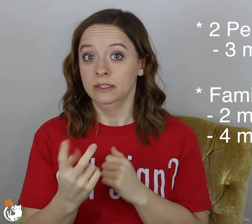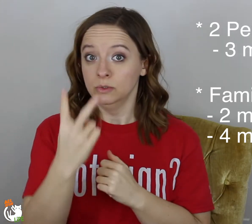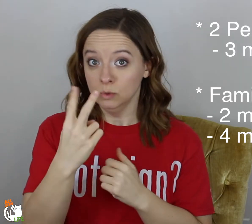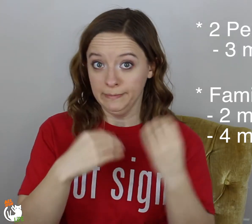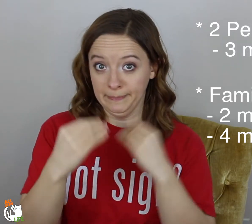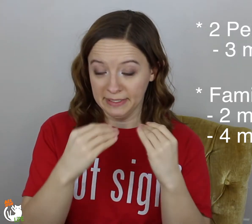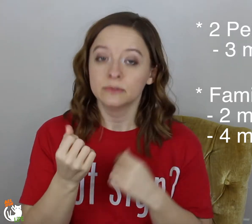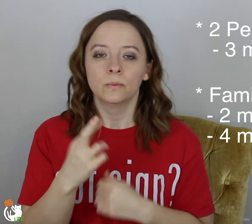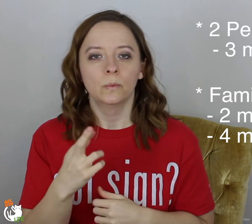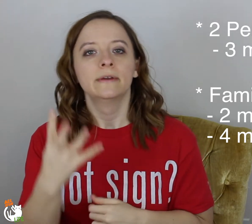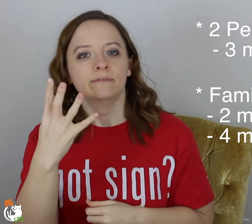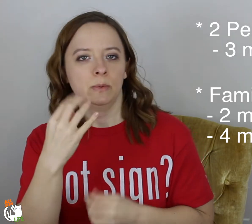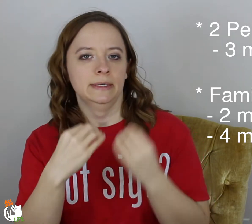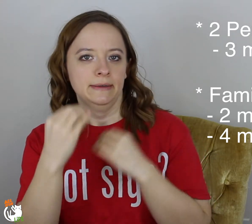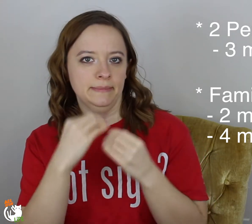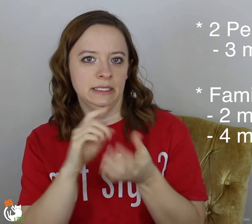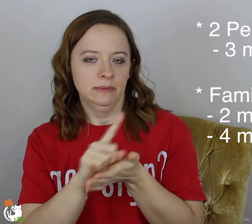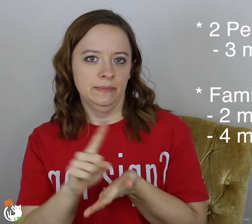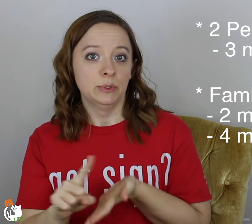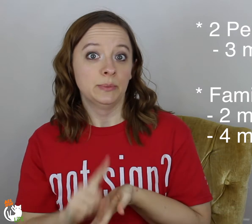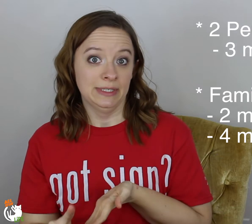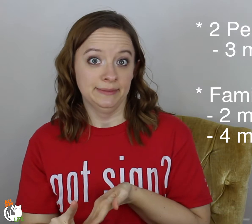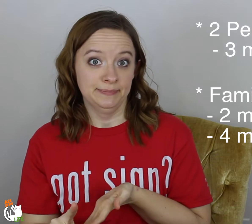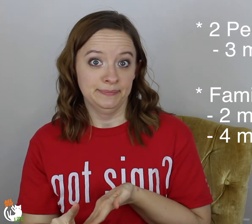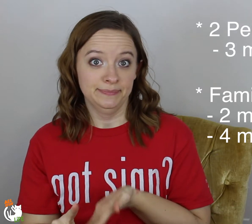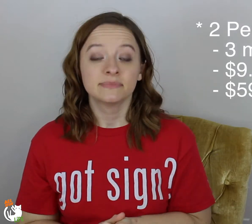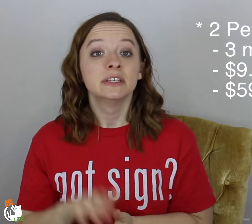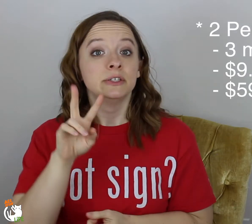either 2 meals per week or 4 meals per week.